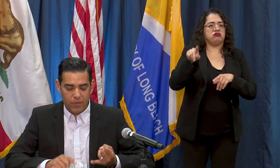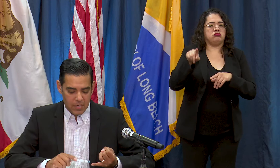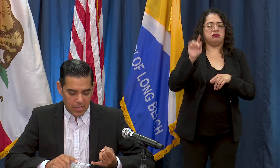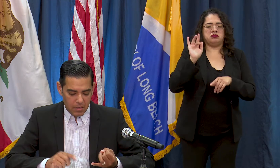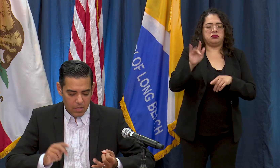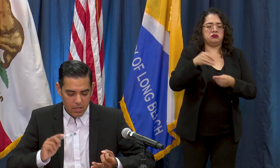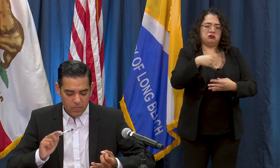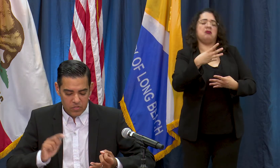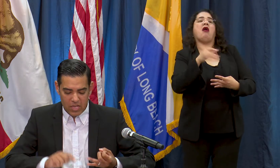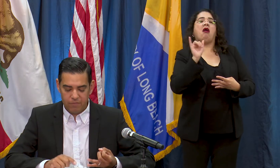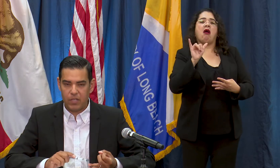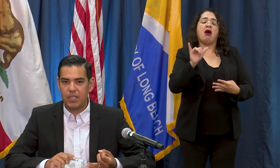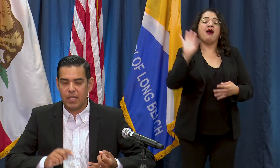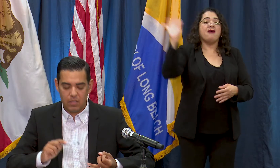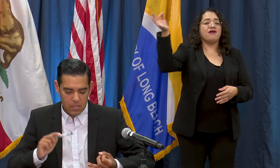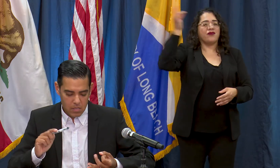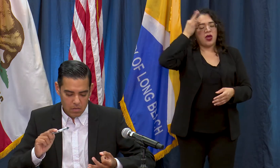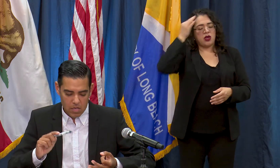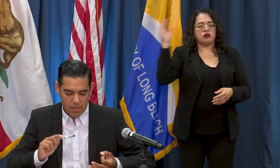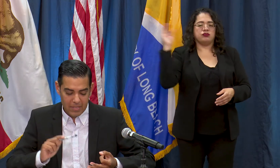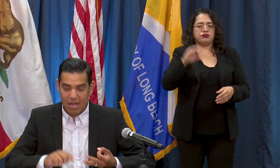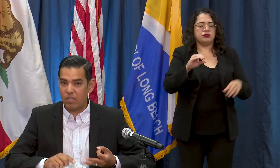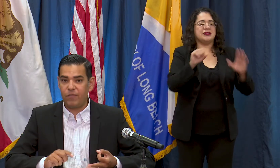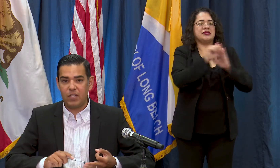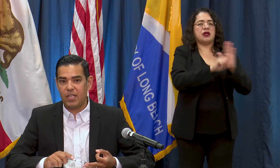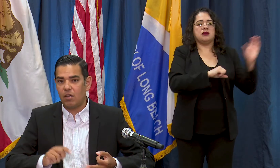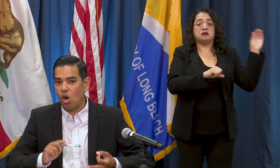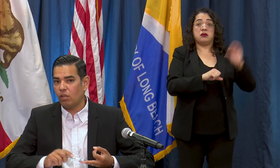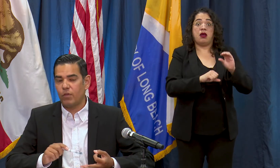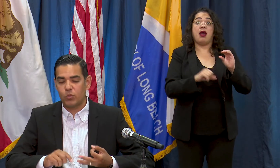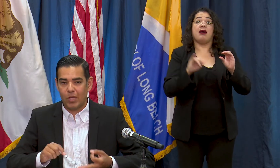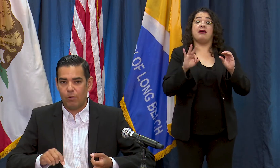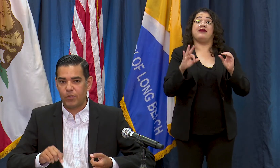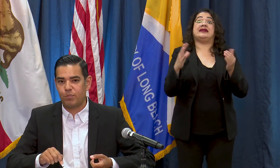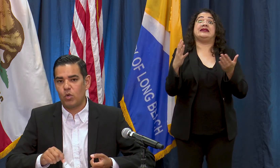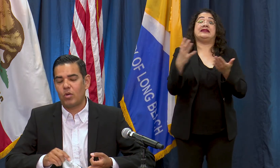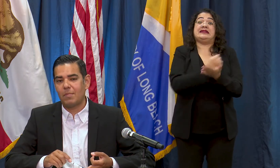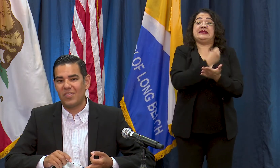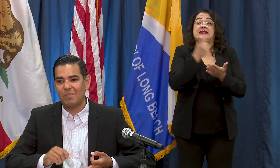funding, state funding, county funding, all of those will help this program and the